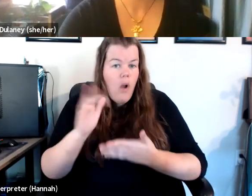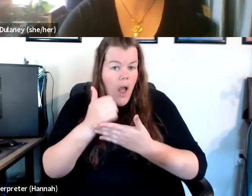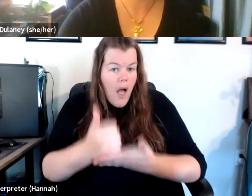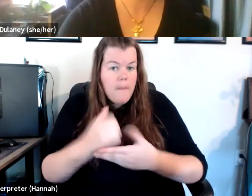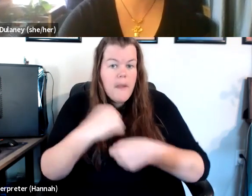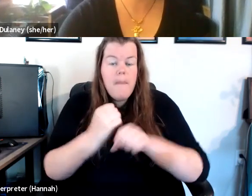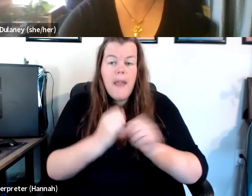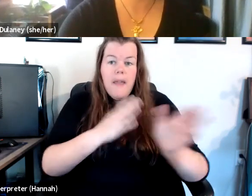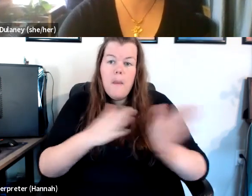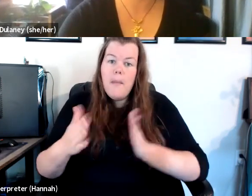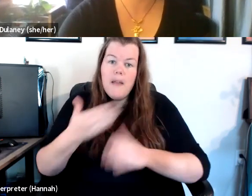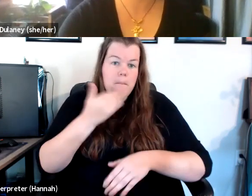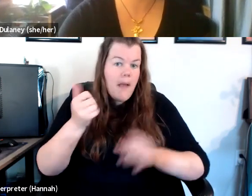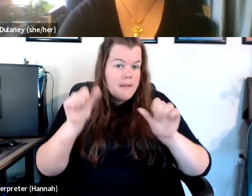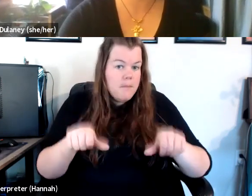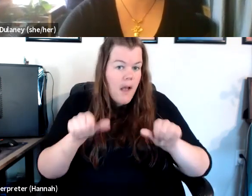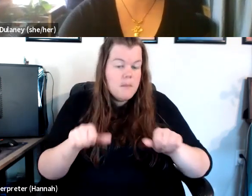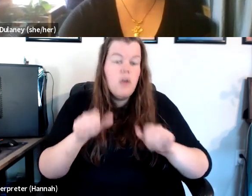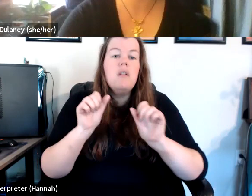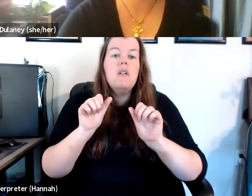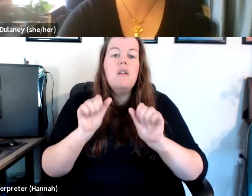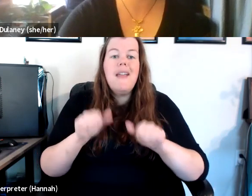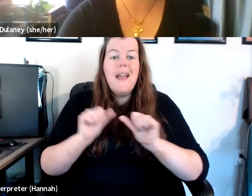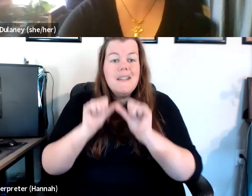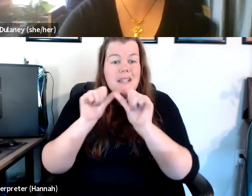so we can move forward with the goals of empowering people to know their options,